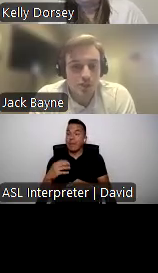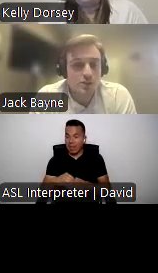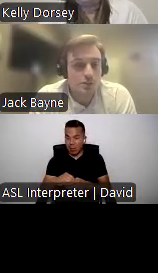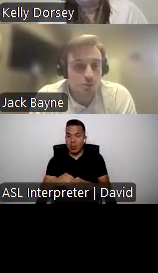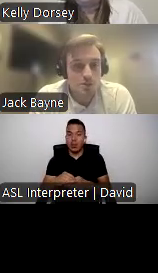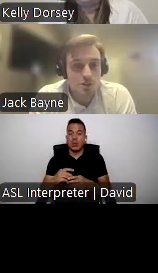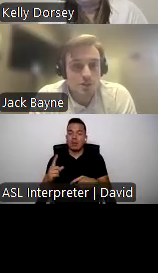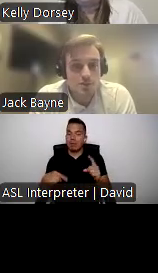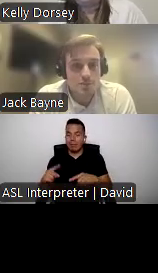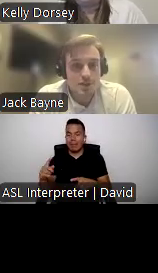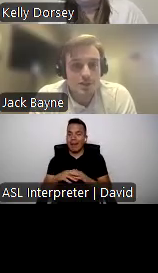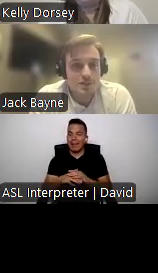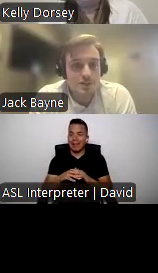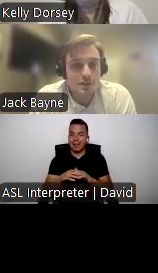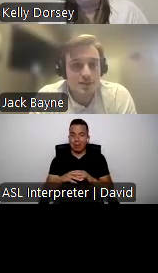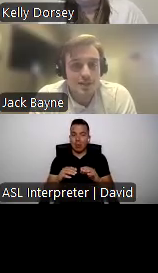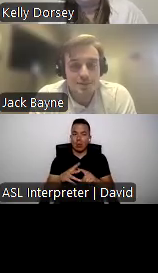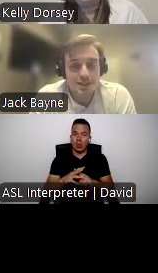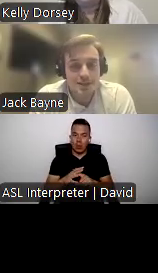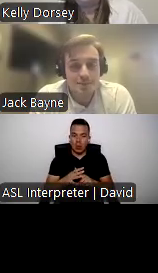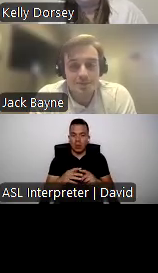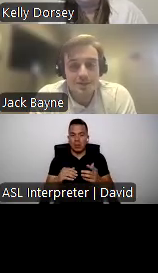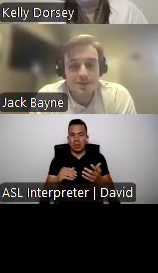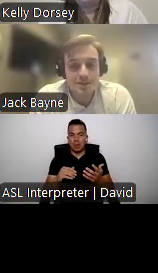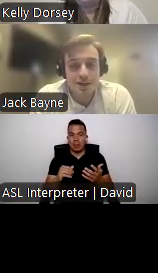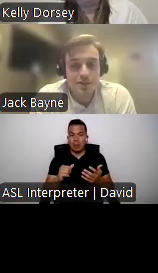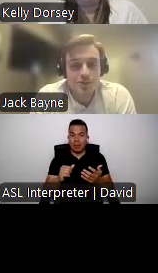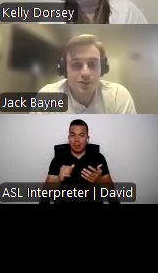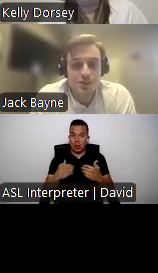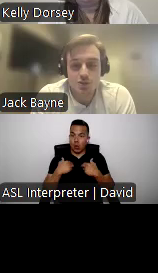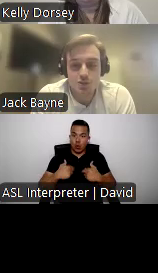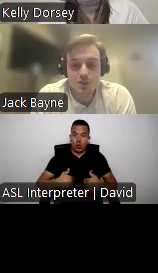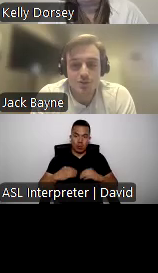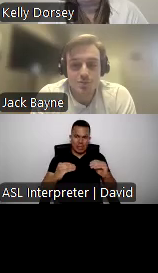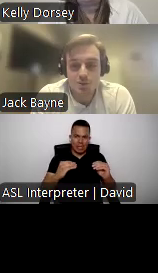patient human teaching. Patience, I feel like it's the name of the game. Using digital skills that